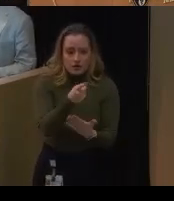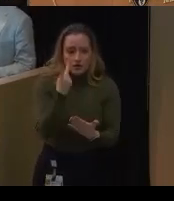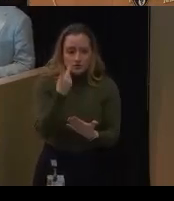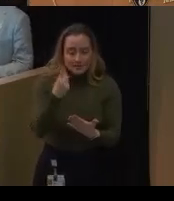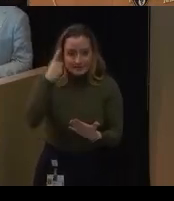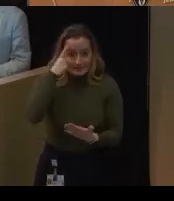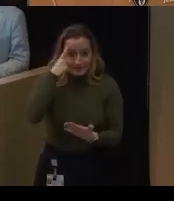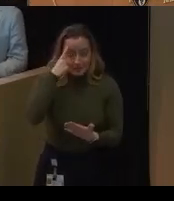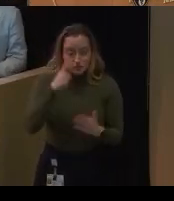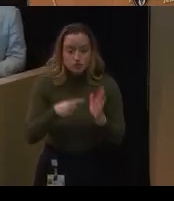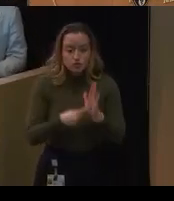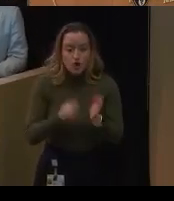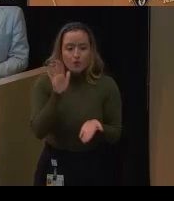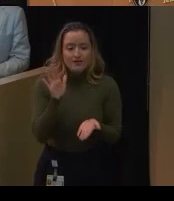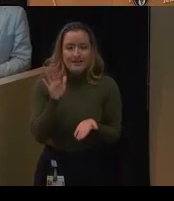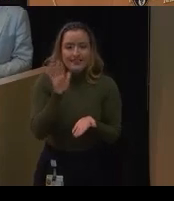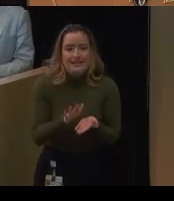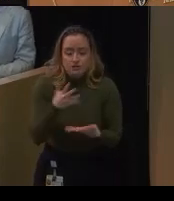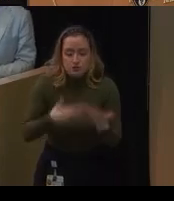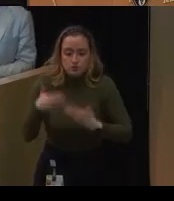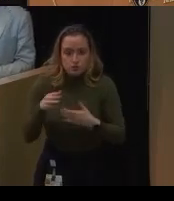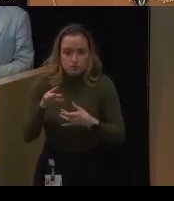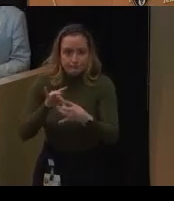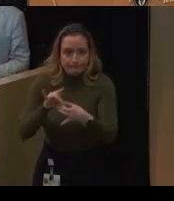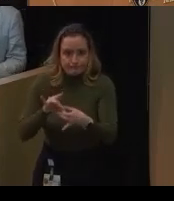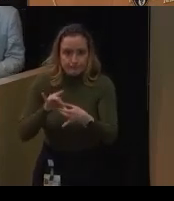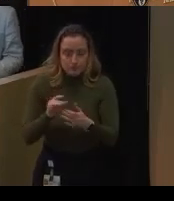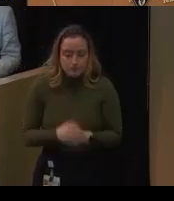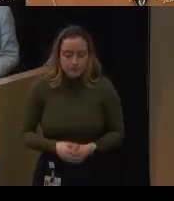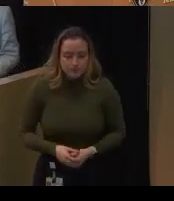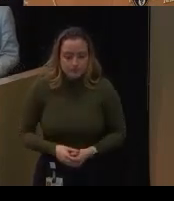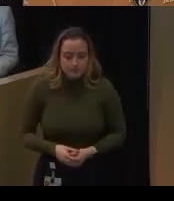for mental state information in people with schizophrenia using multivariate techniques